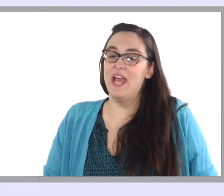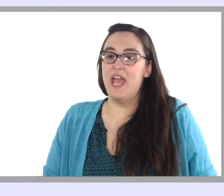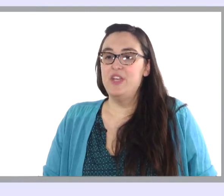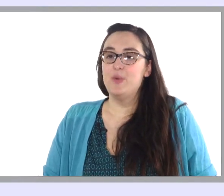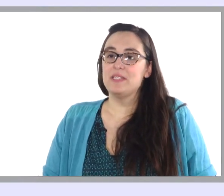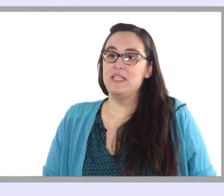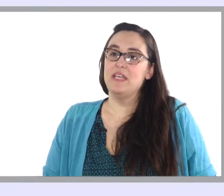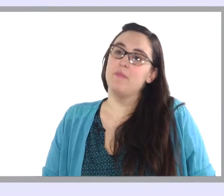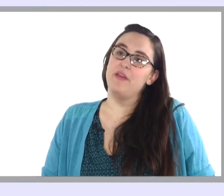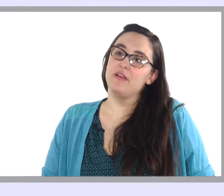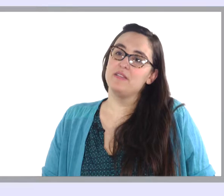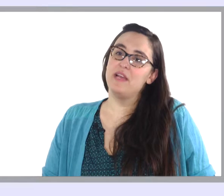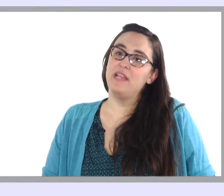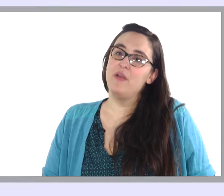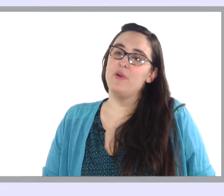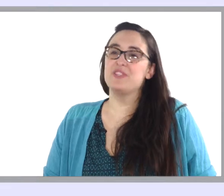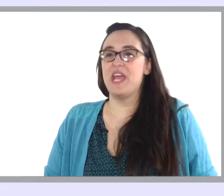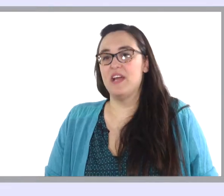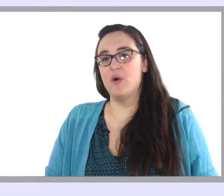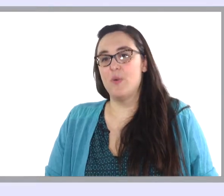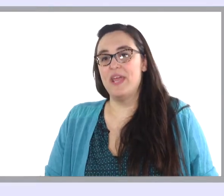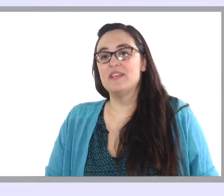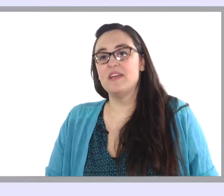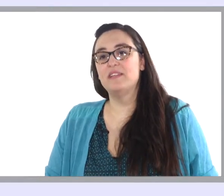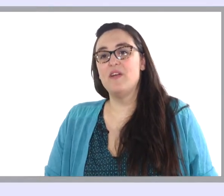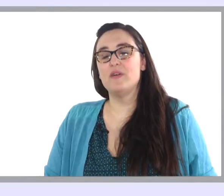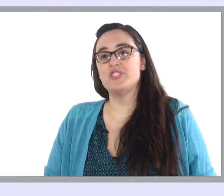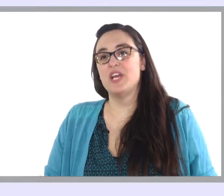where you'll see American sign language and Hawaii sign language